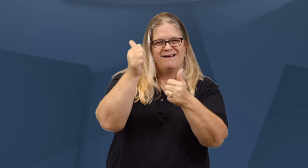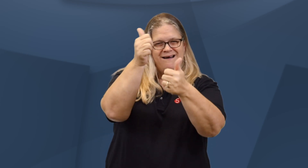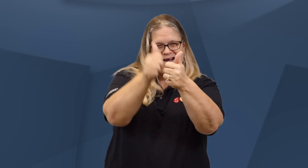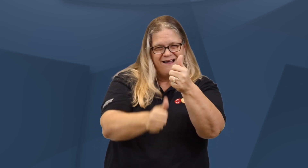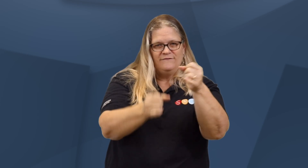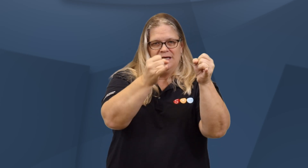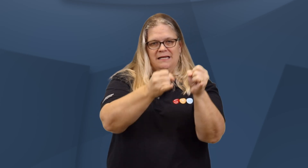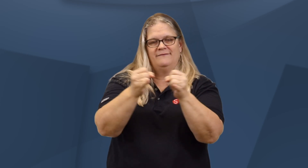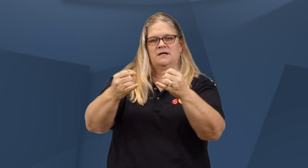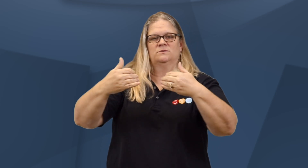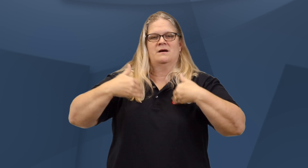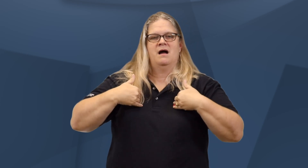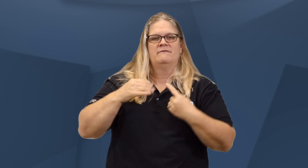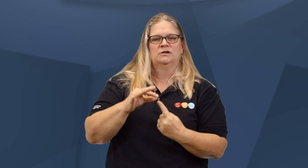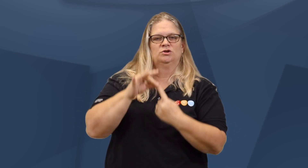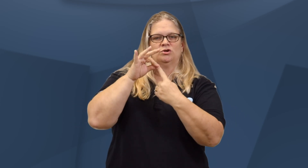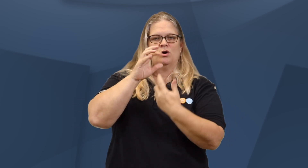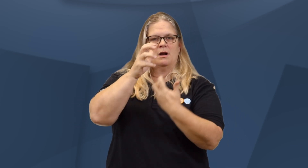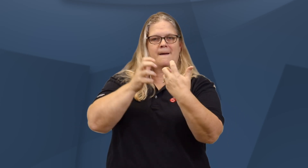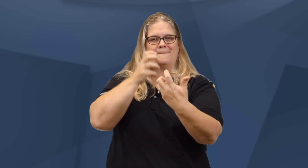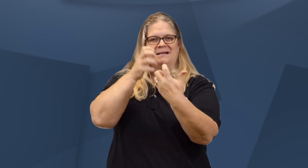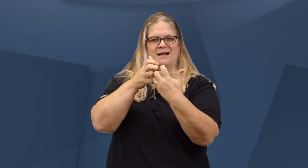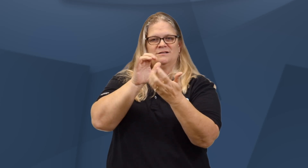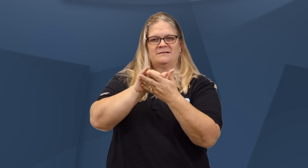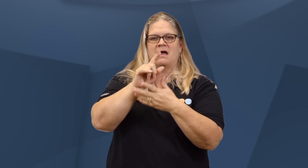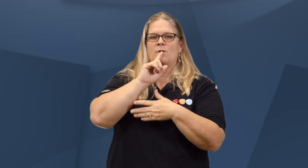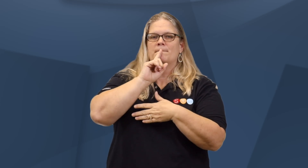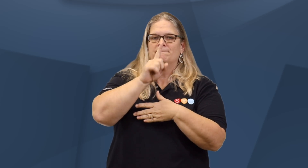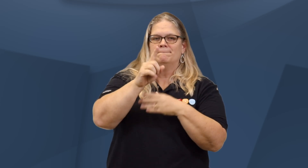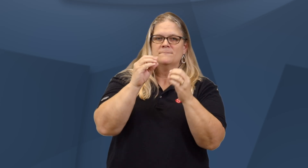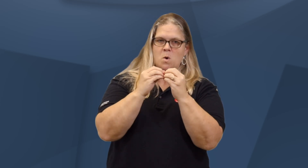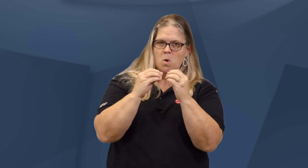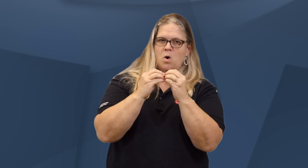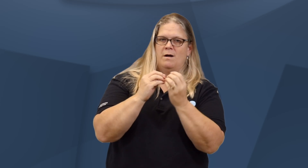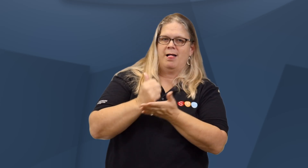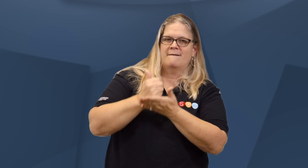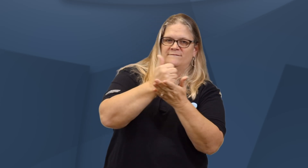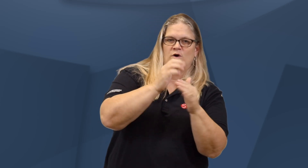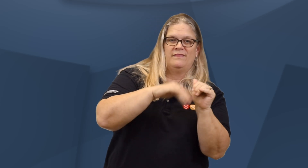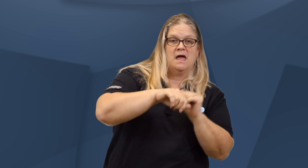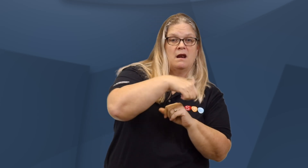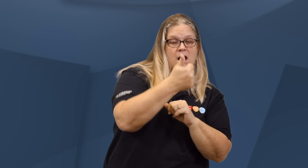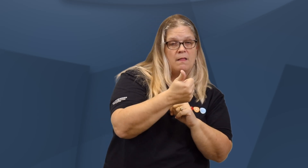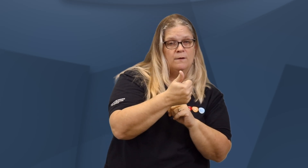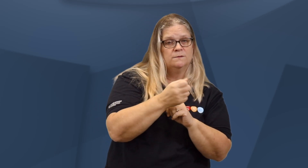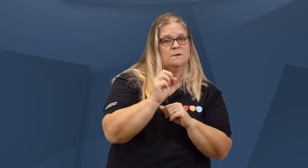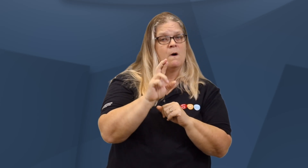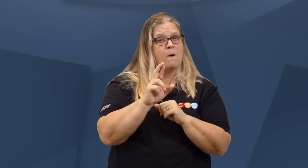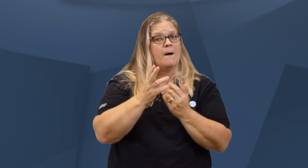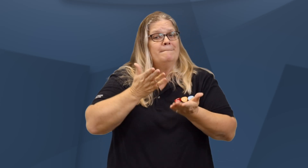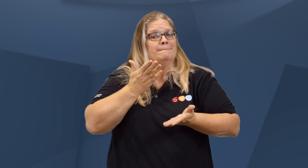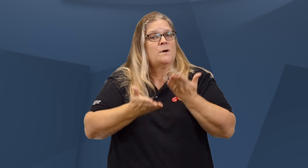Every individual has certain accommodations that are more helpful than others, or perhaps,